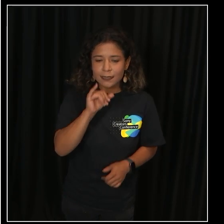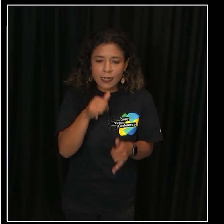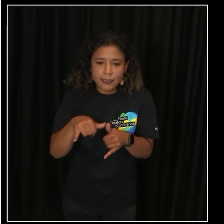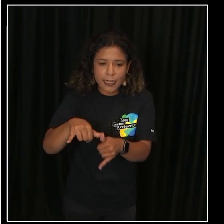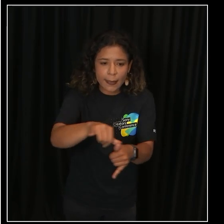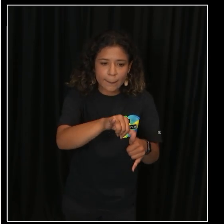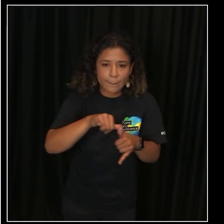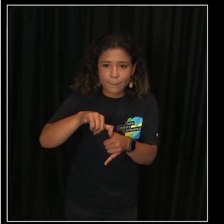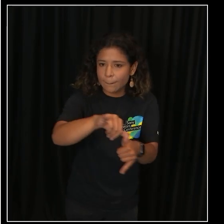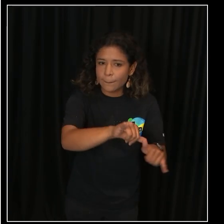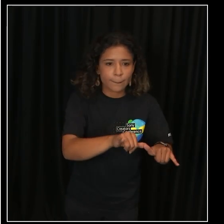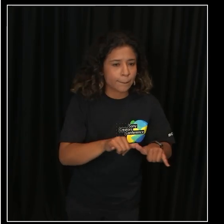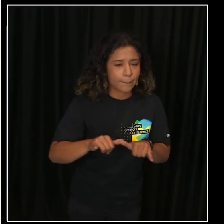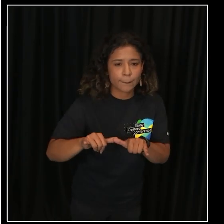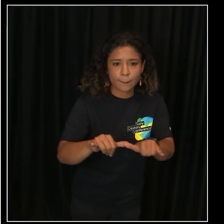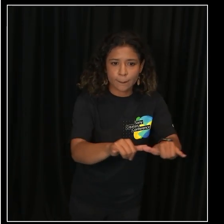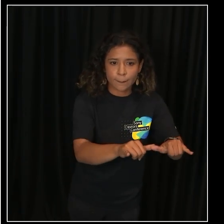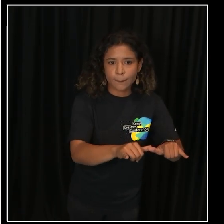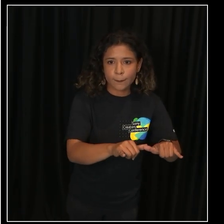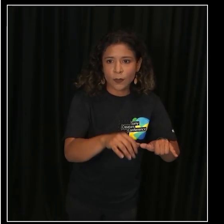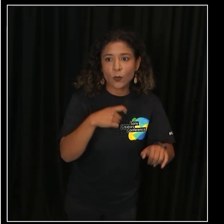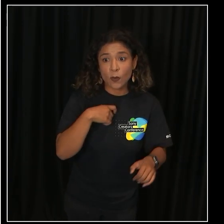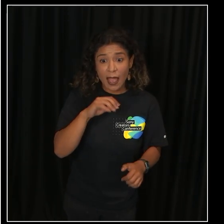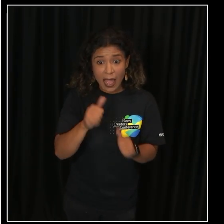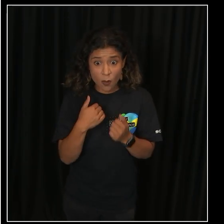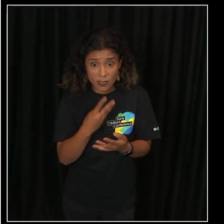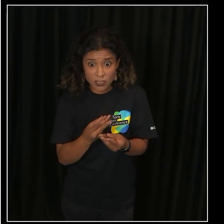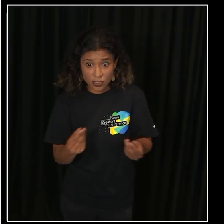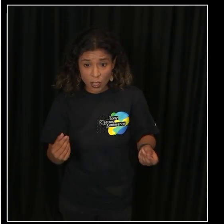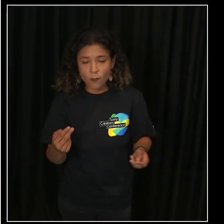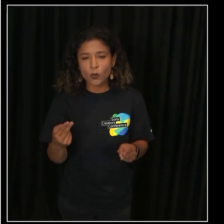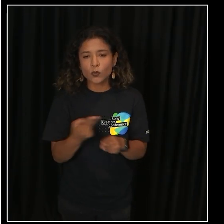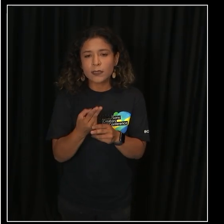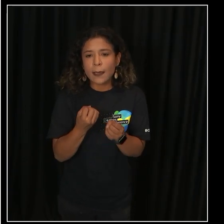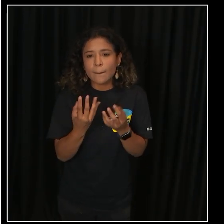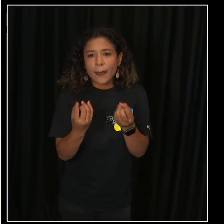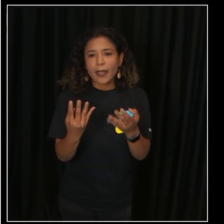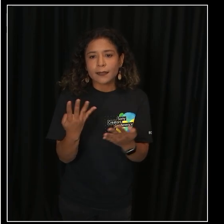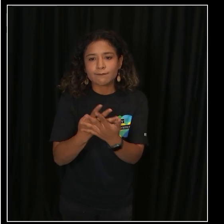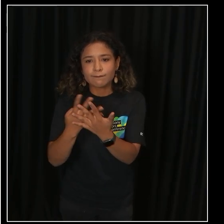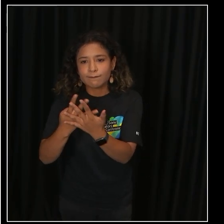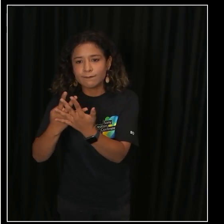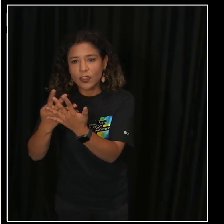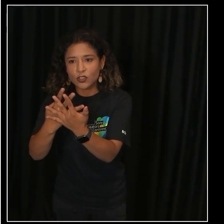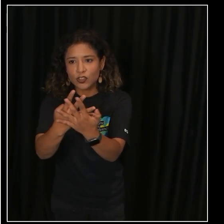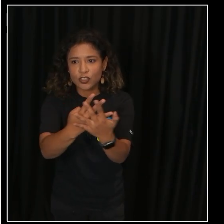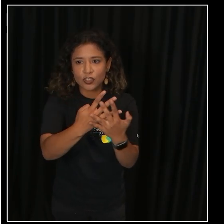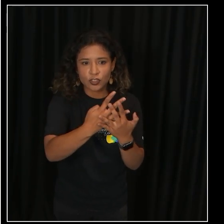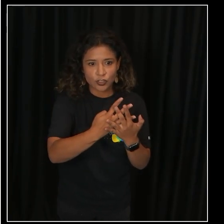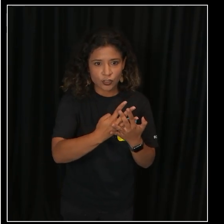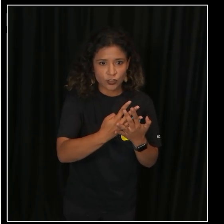these types of manual bilinear filters. So if I enable it, you can see the artifacts have gone away.